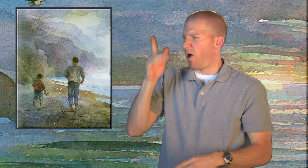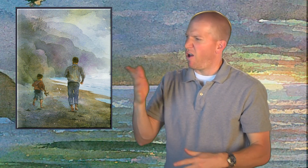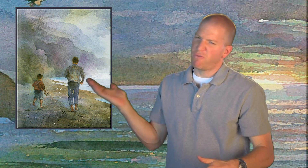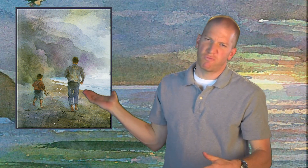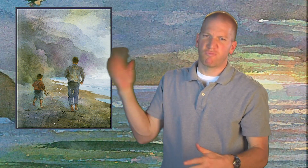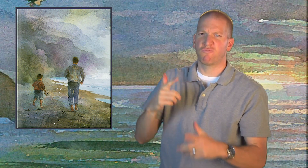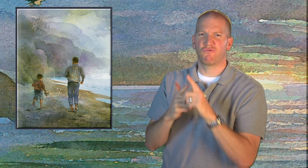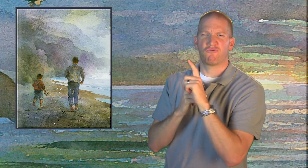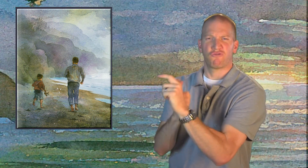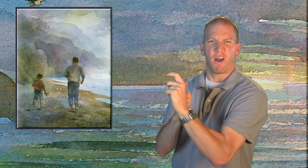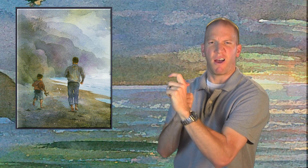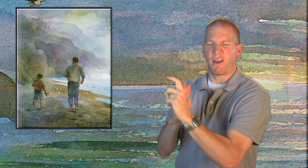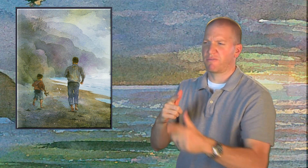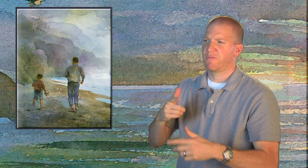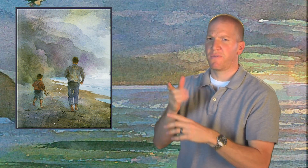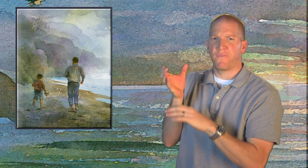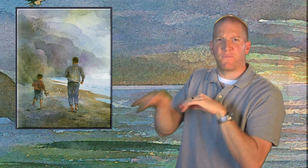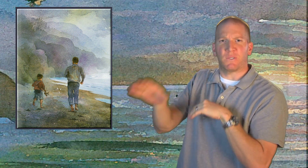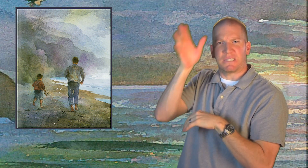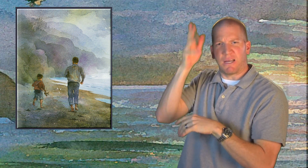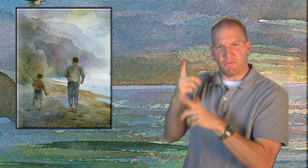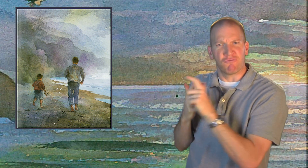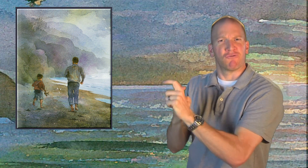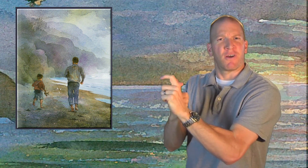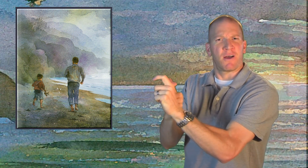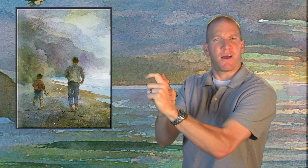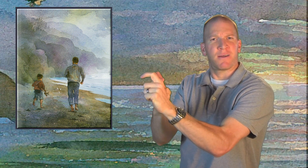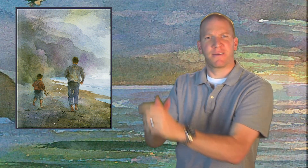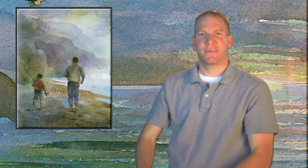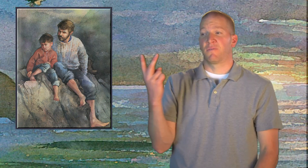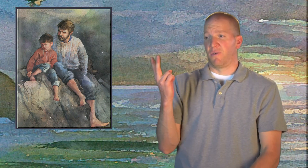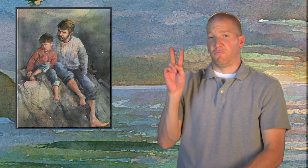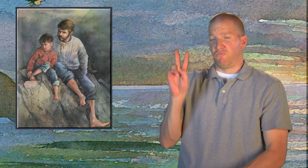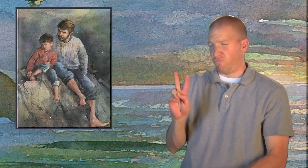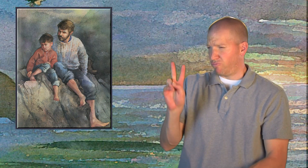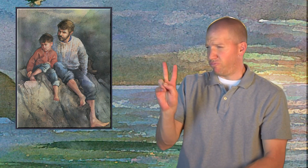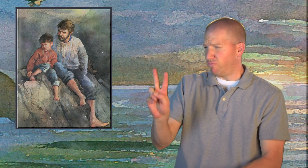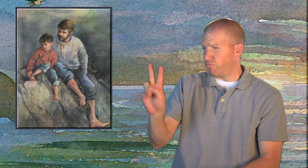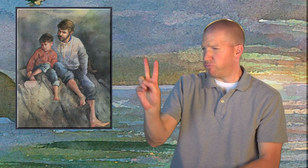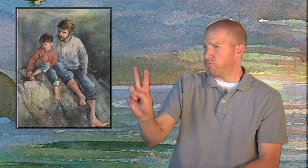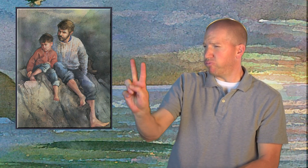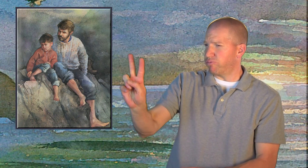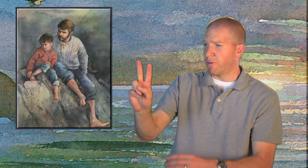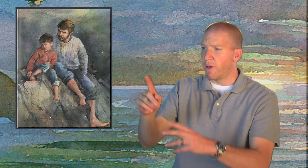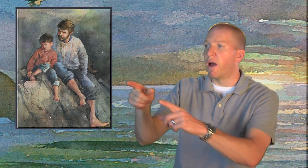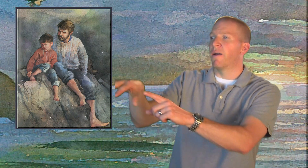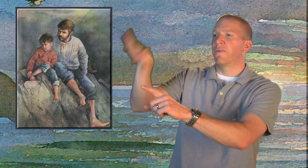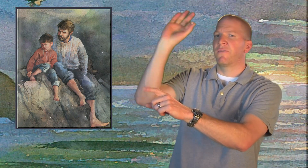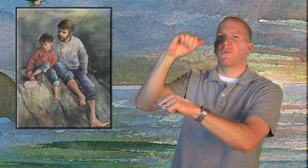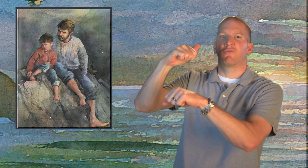way out on the other end of the beach. "Follow me!" I yelled. I made Dad run right to the rocks.